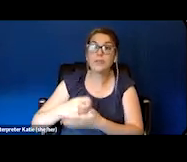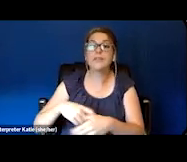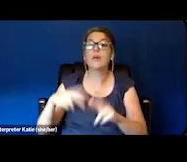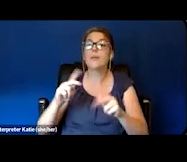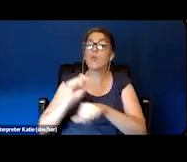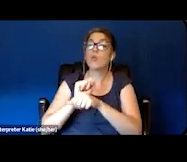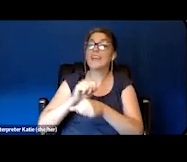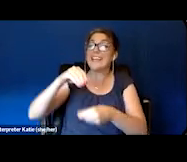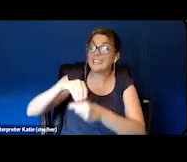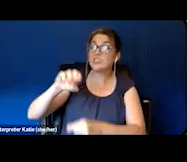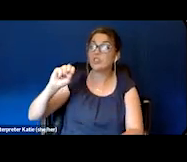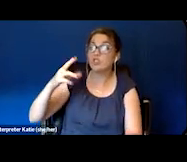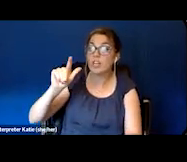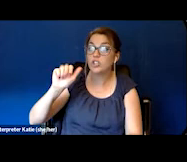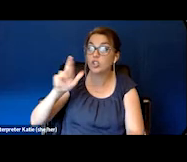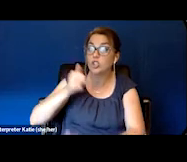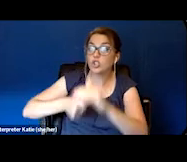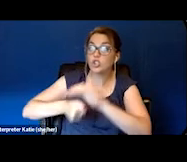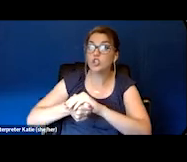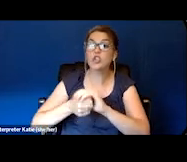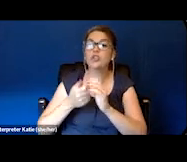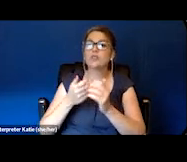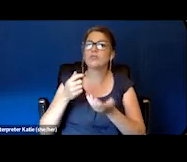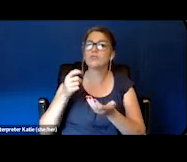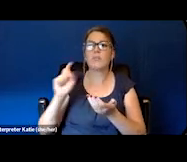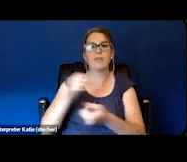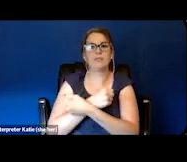So when thinking about safety, one thing that we've heard from